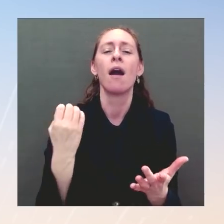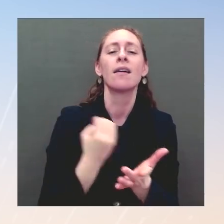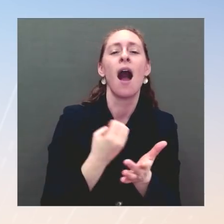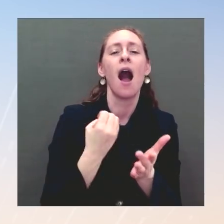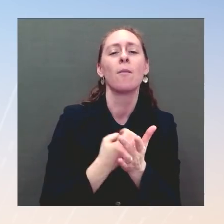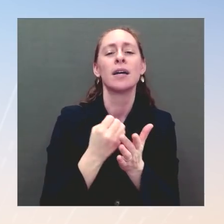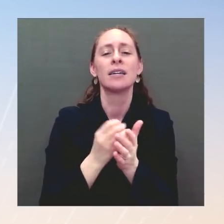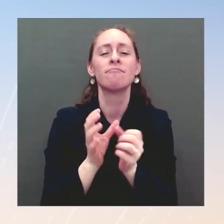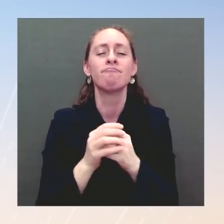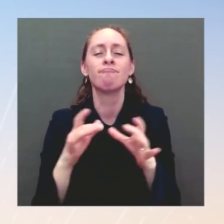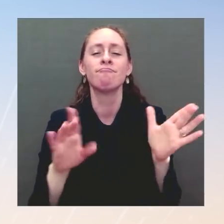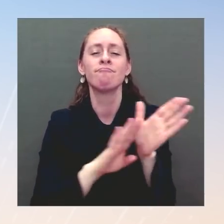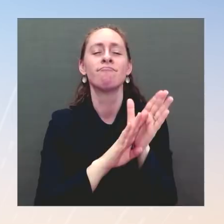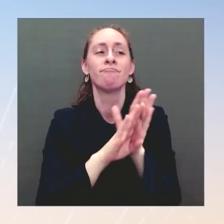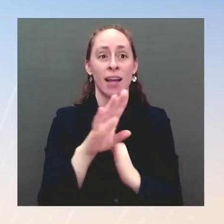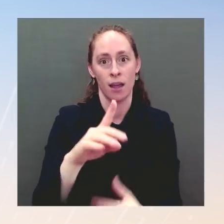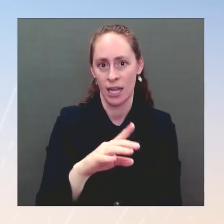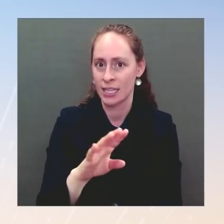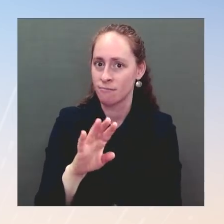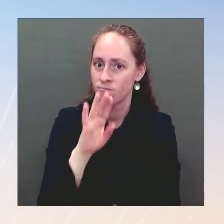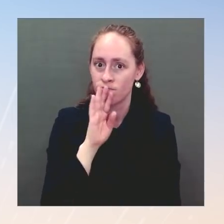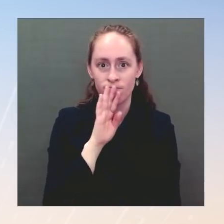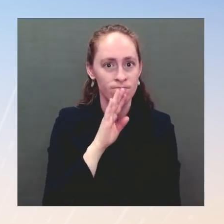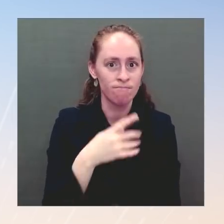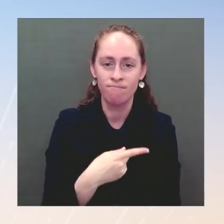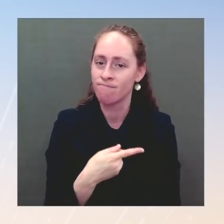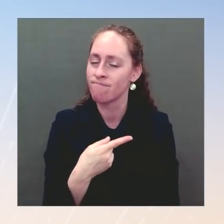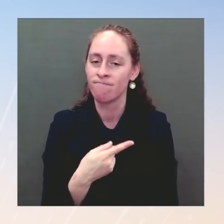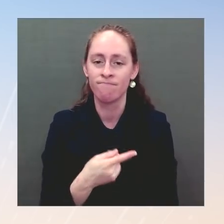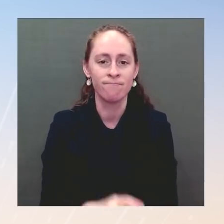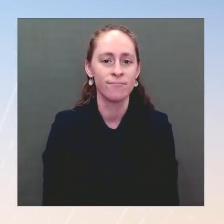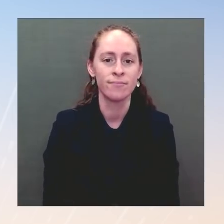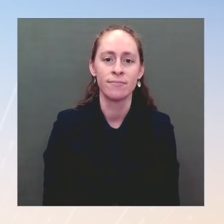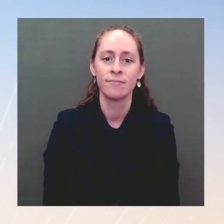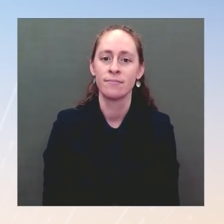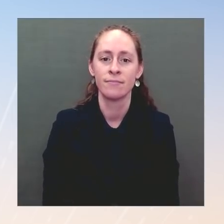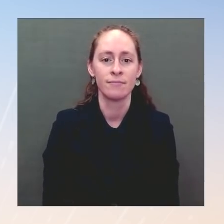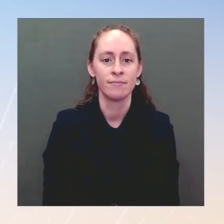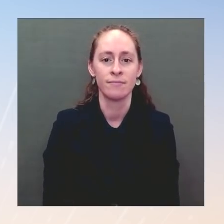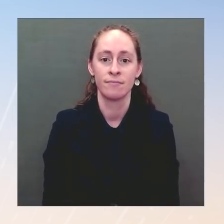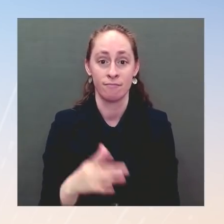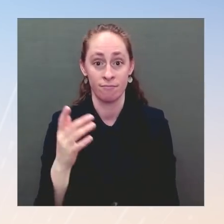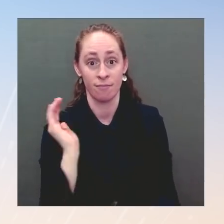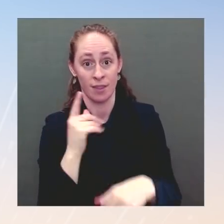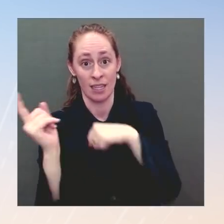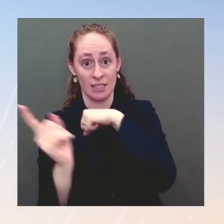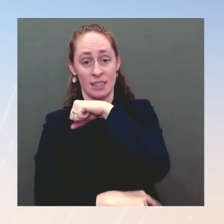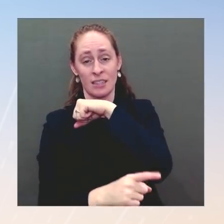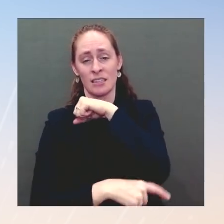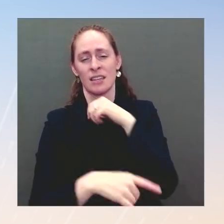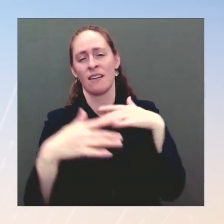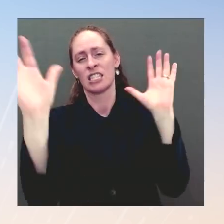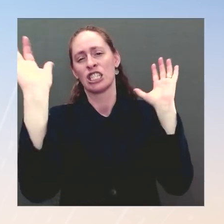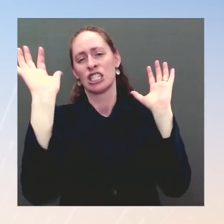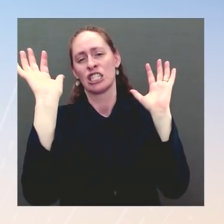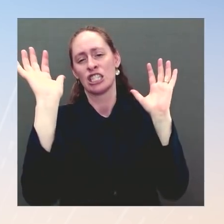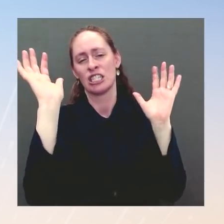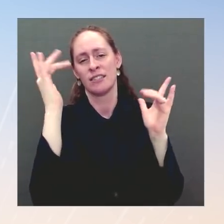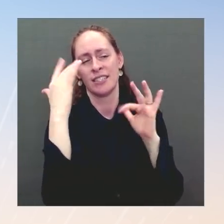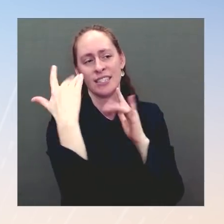So, this is an assessment he's going to have to make, and we expect he'll hear from people around him who are being impacted and other people in Russia about the impact of these sanctions.